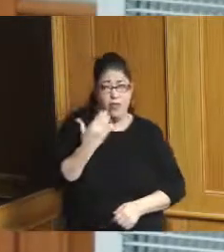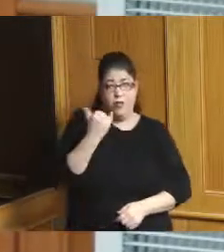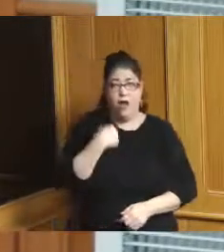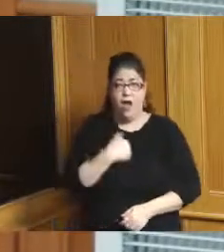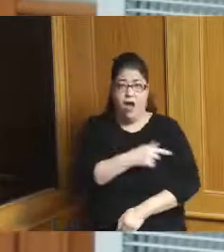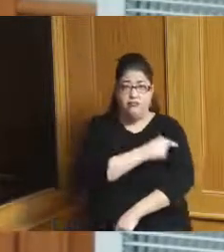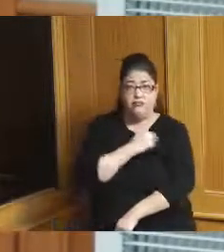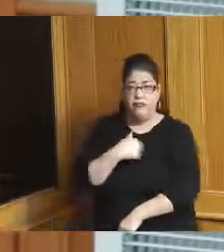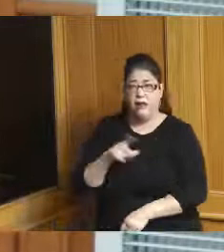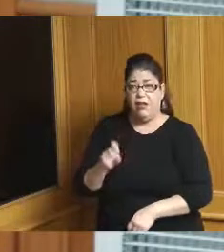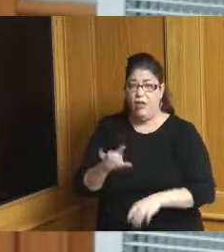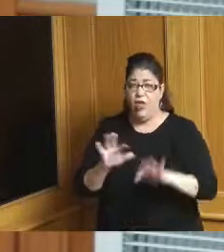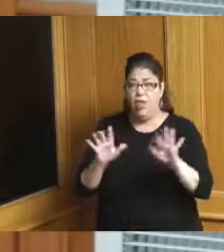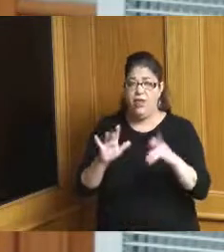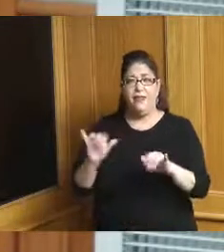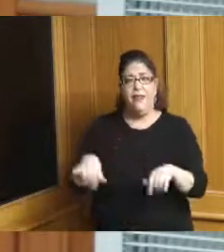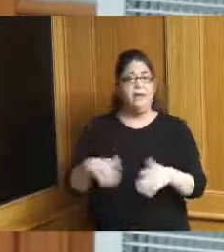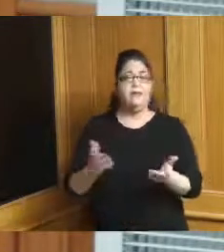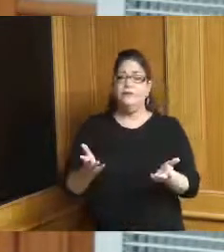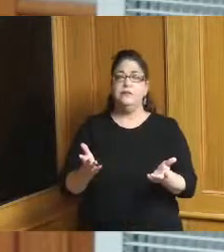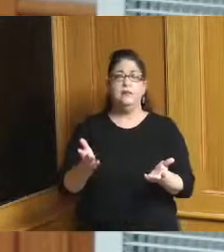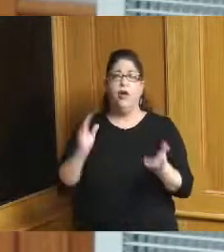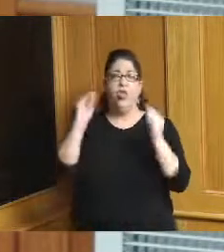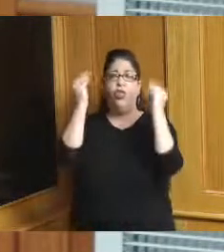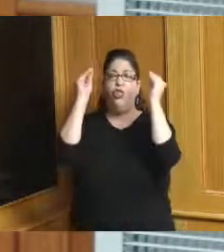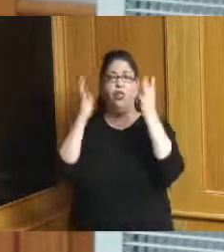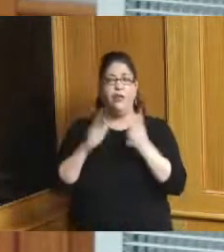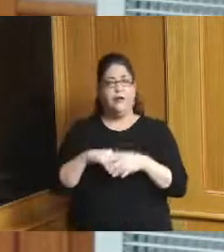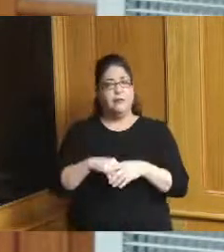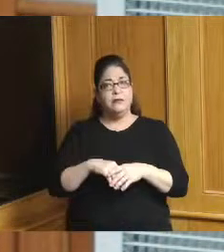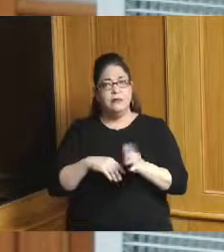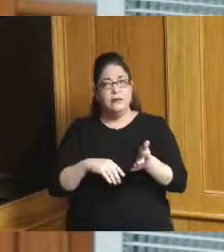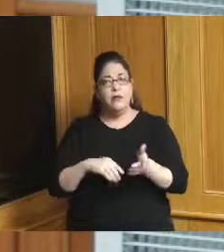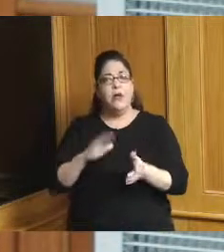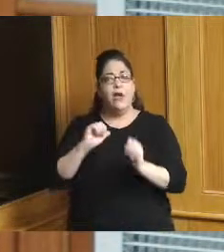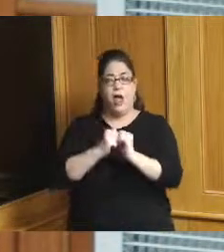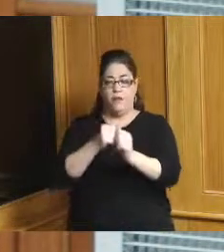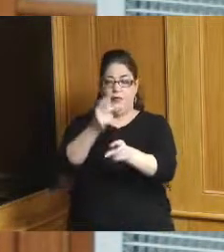so how do we how do we make it safe a safe place for people to have these discussions